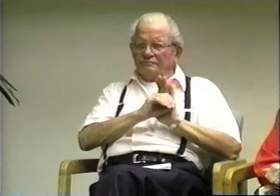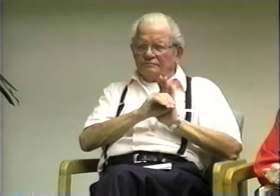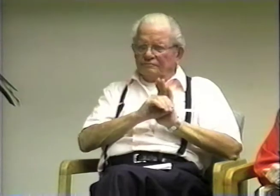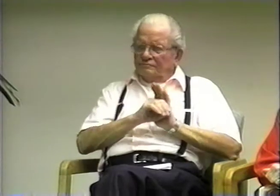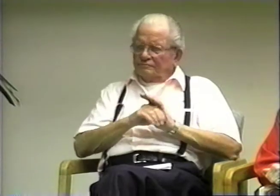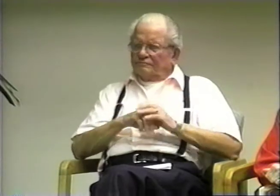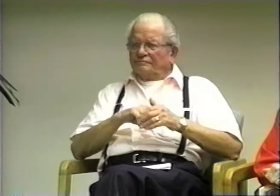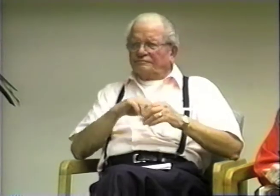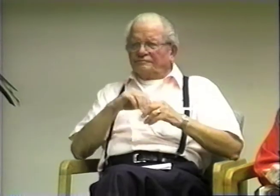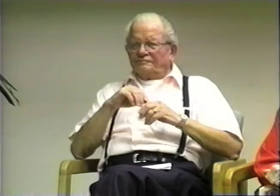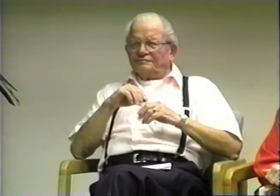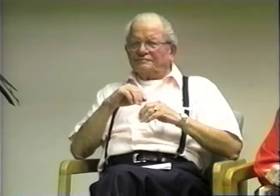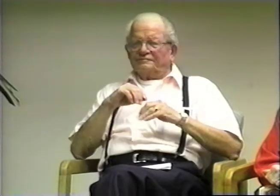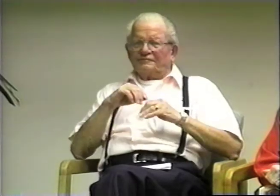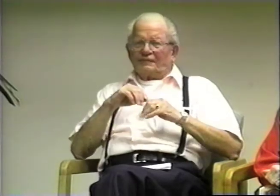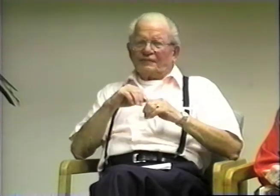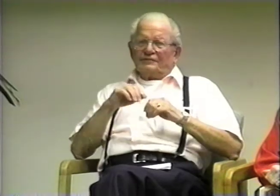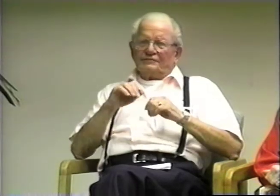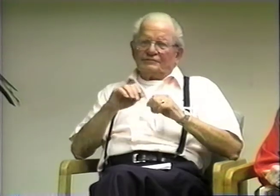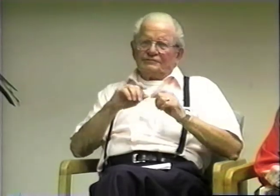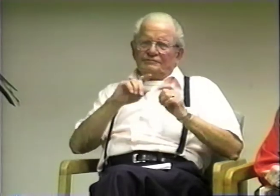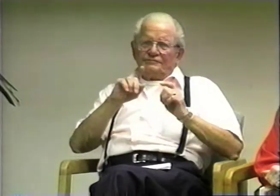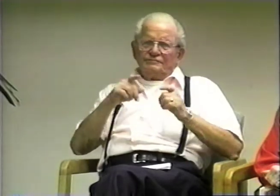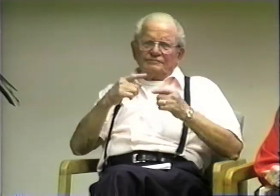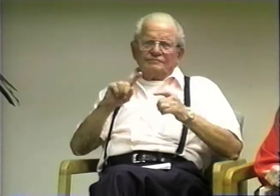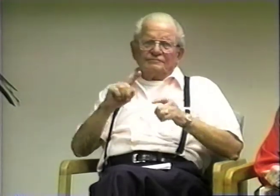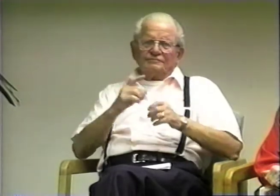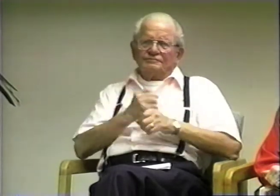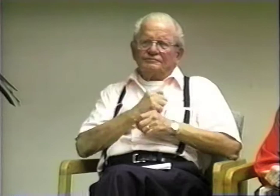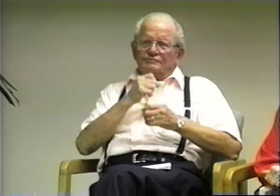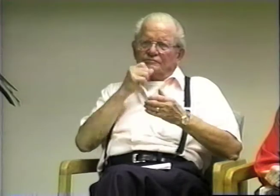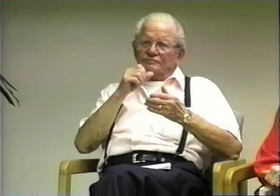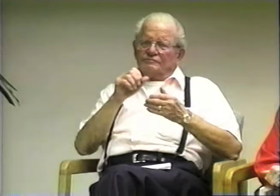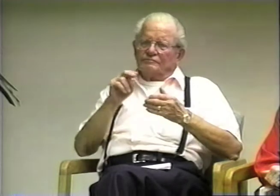For five years I didn't learn a thing.